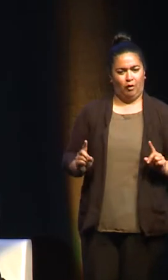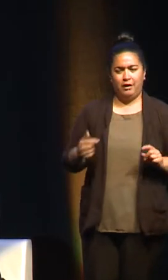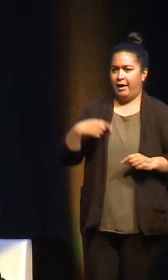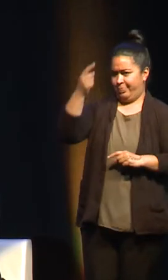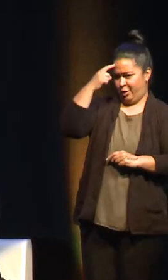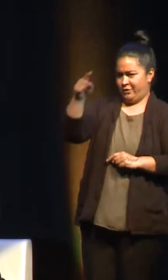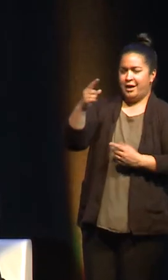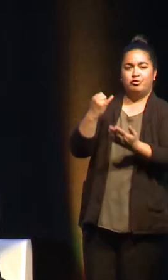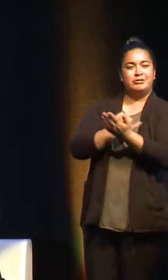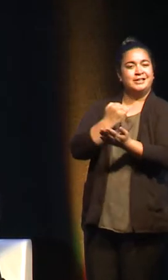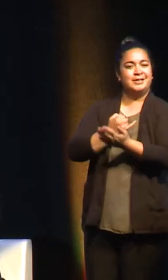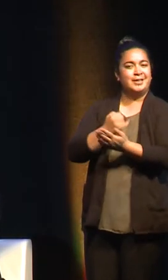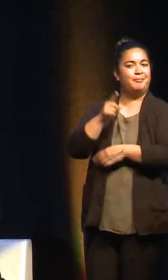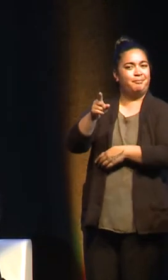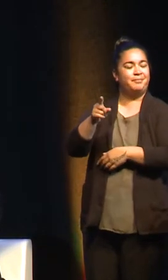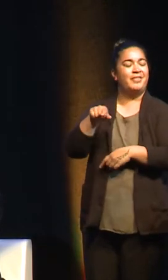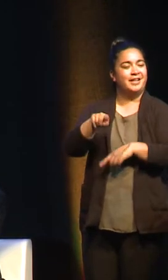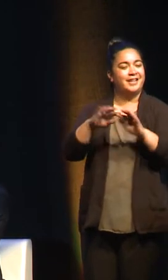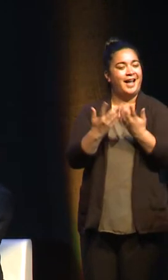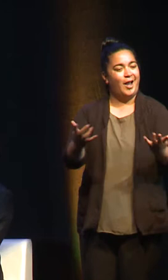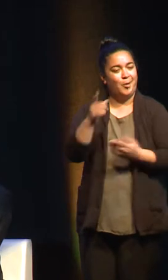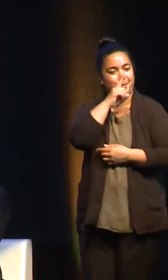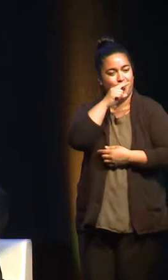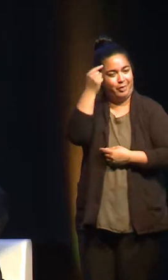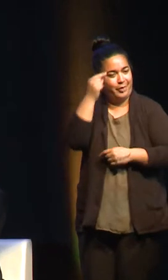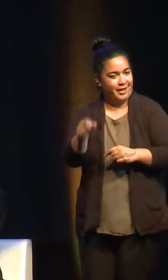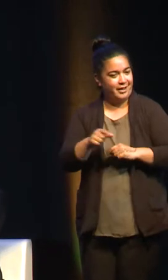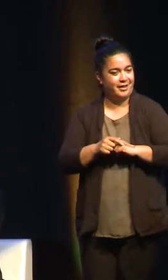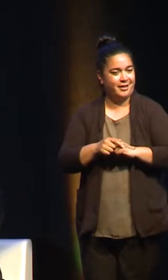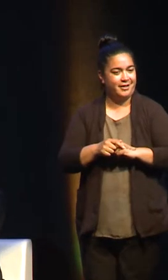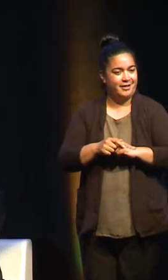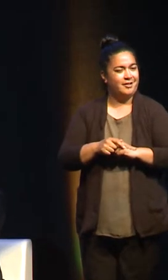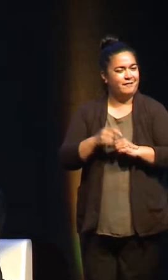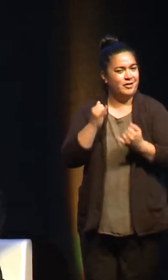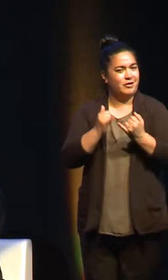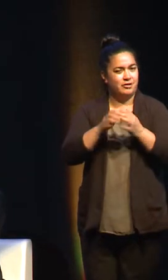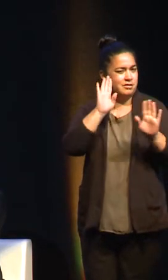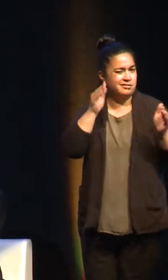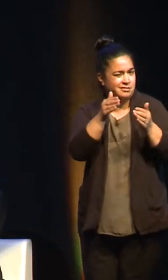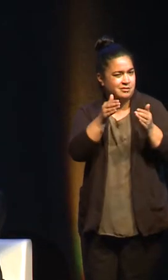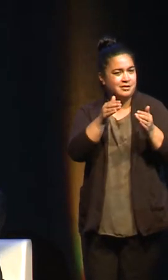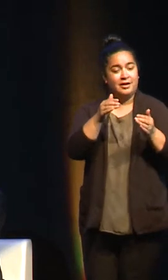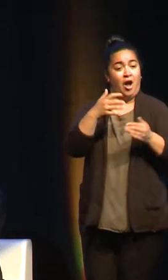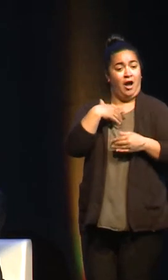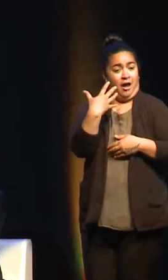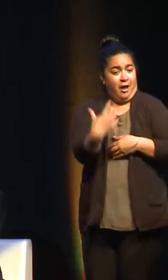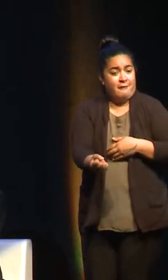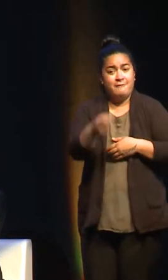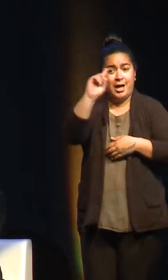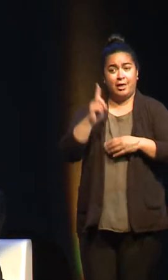illustrated how blinkered people are. So I drive an electric car. I charge it in at home